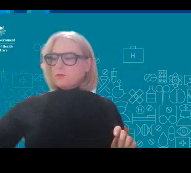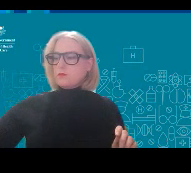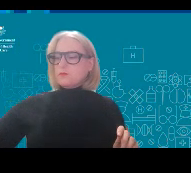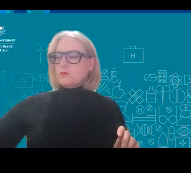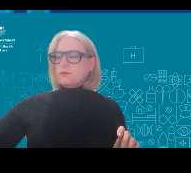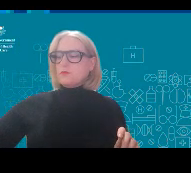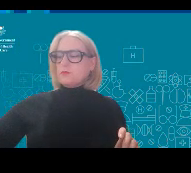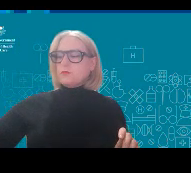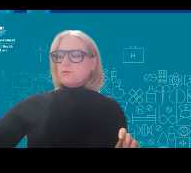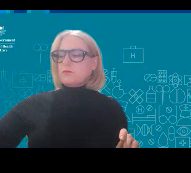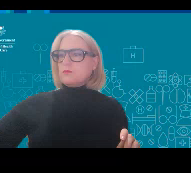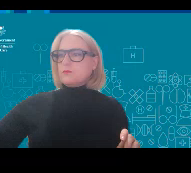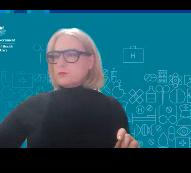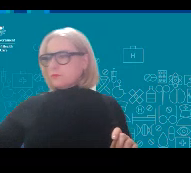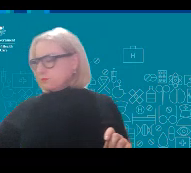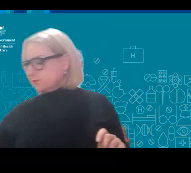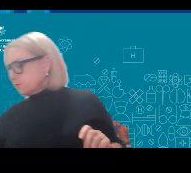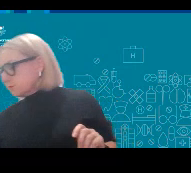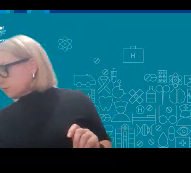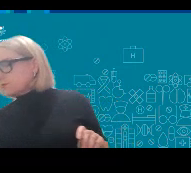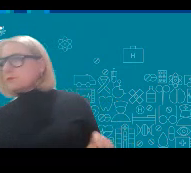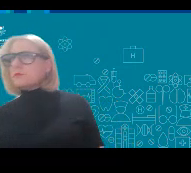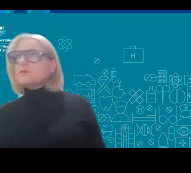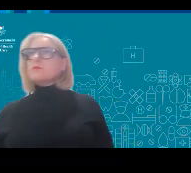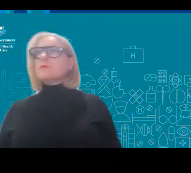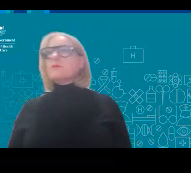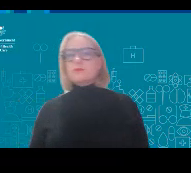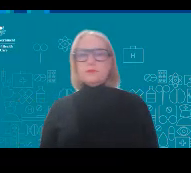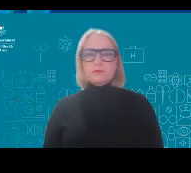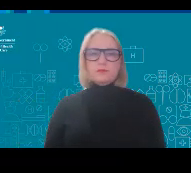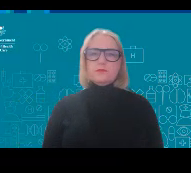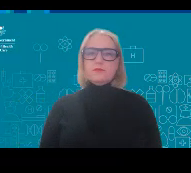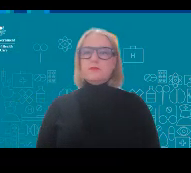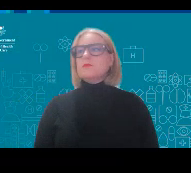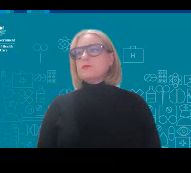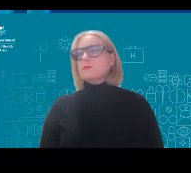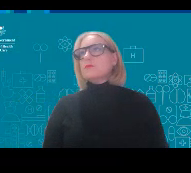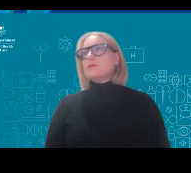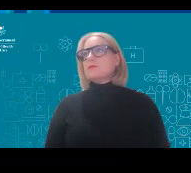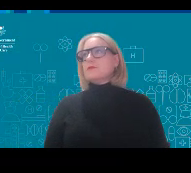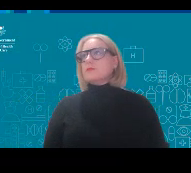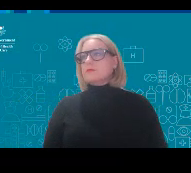We've also posted a link to the policy in the chat and we strongly encourage providers to read and